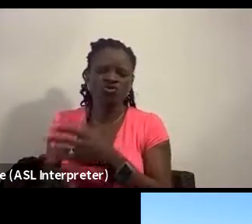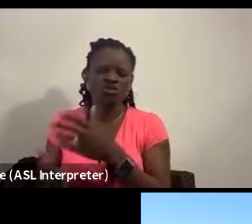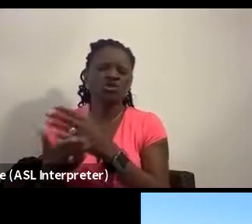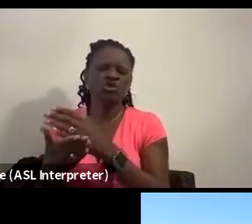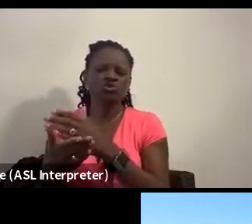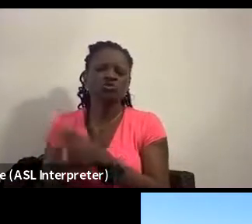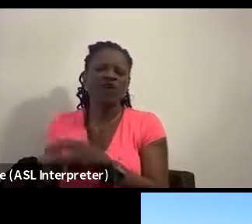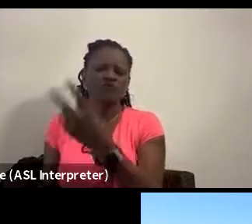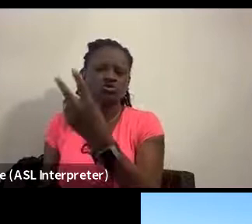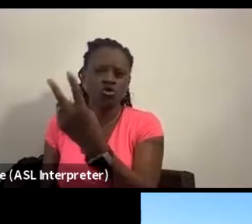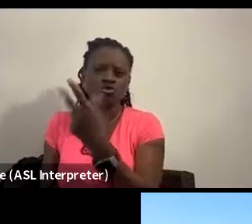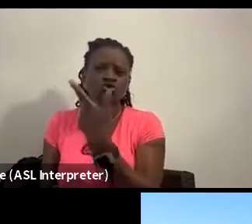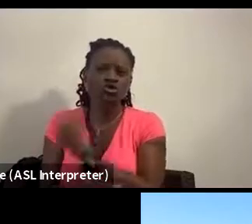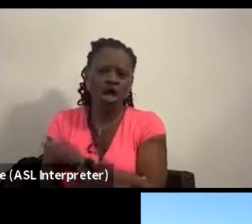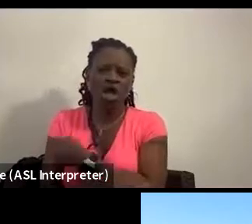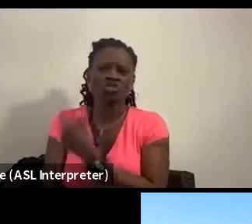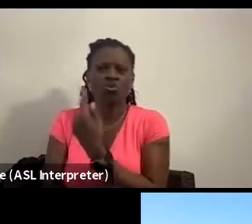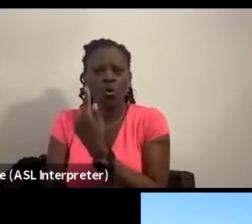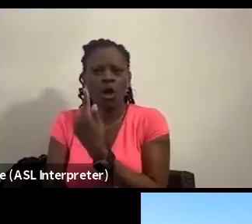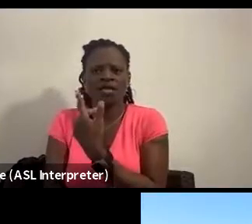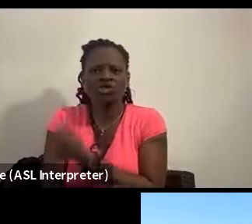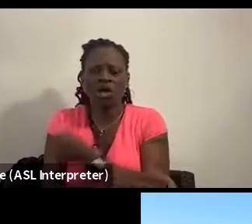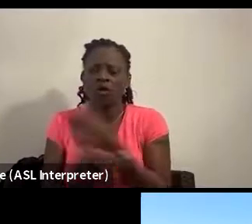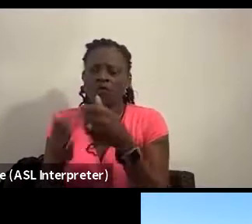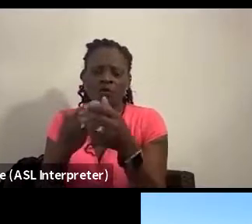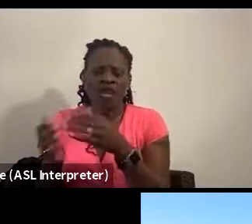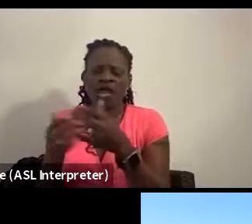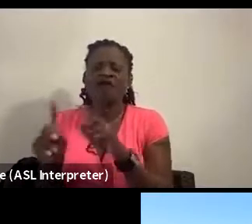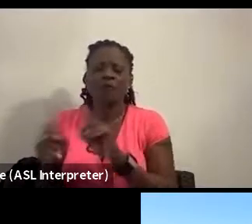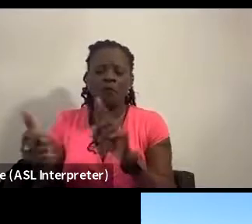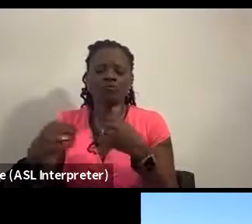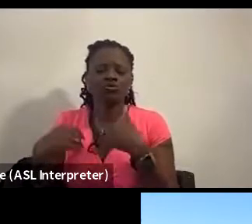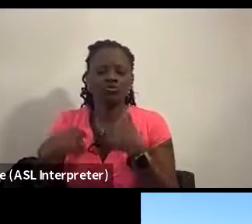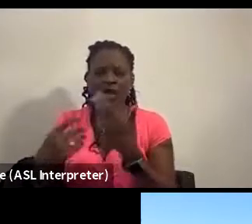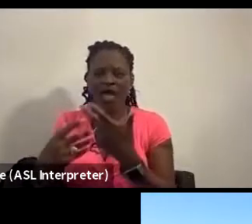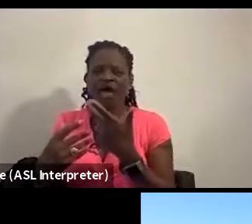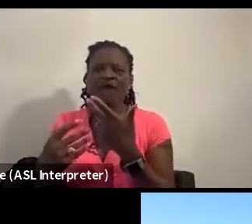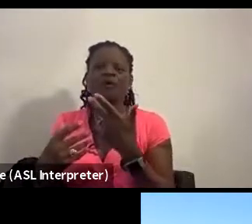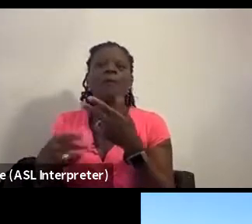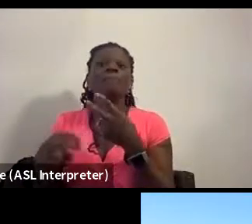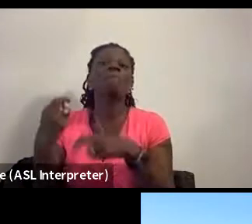later, you usually only have symptoms up to maybe 48 or 72 hours after the vaccine.